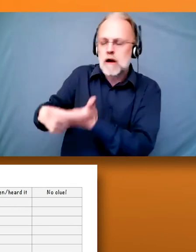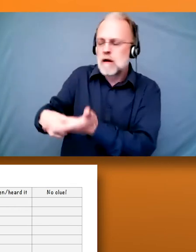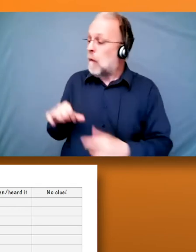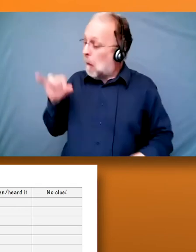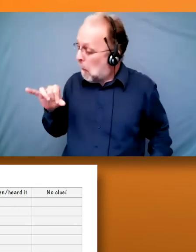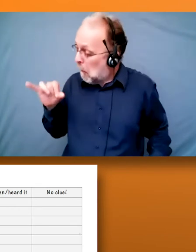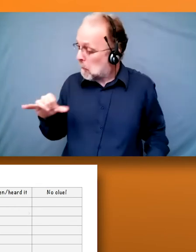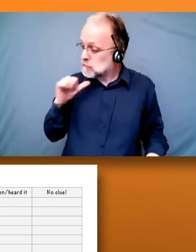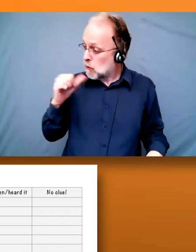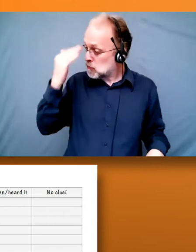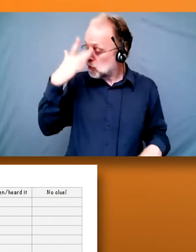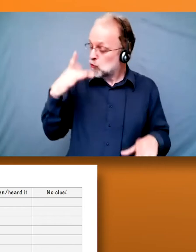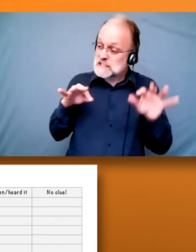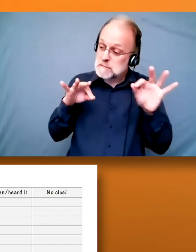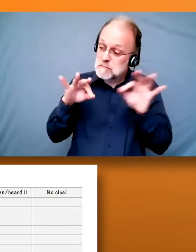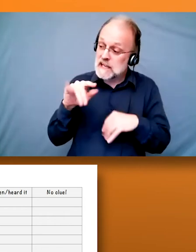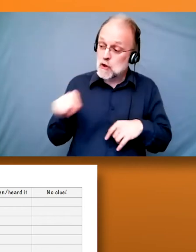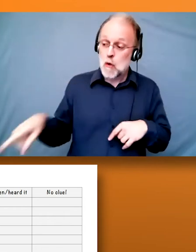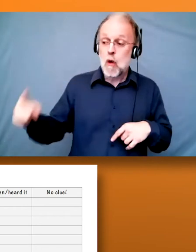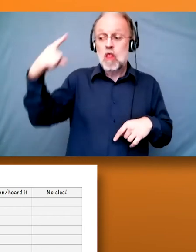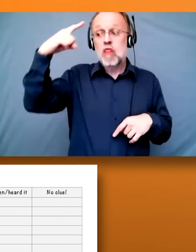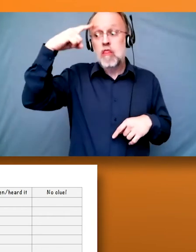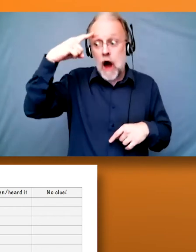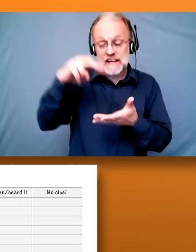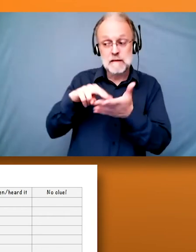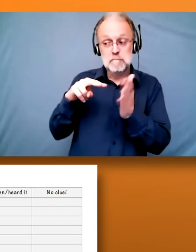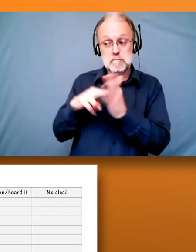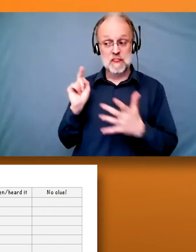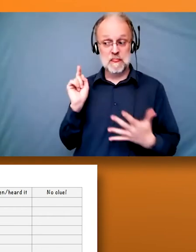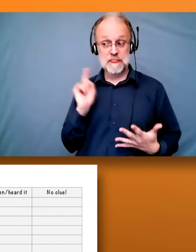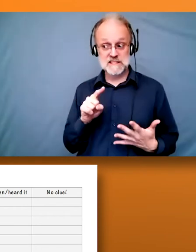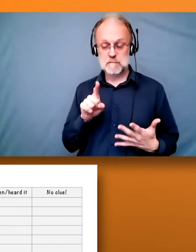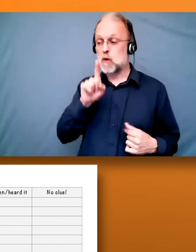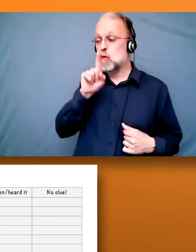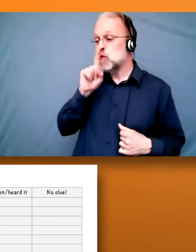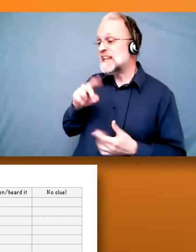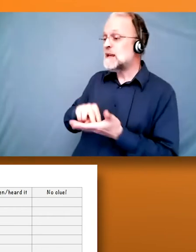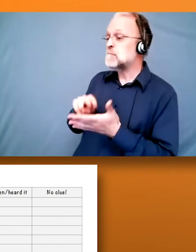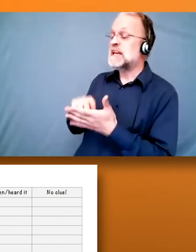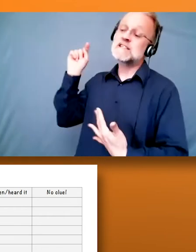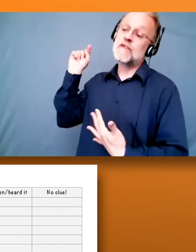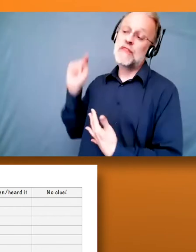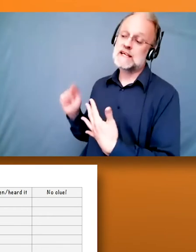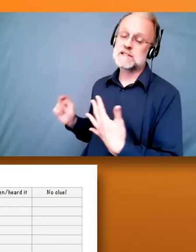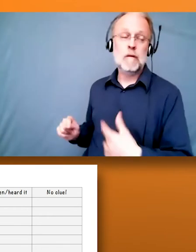And then you say, oh, OK, so you thought tragedy meant this, but, you know, it actually means this,